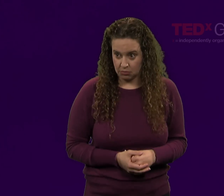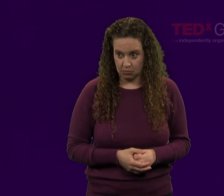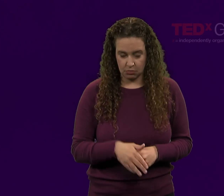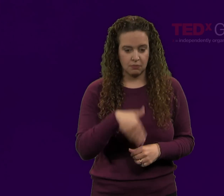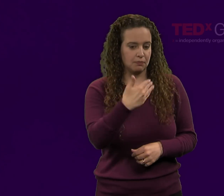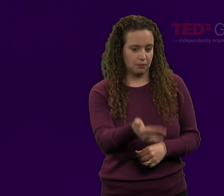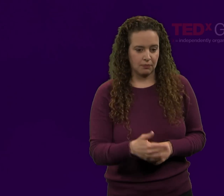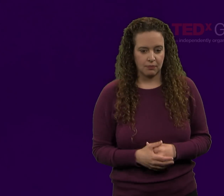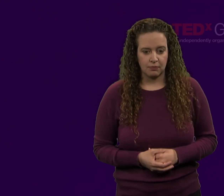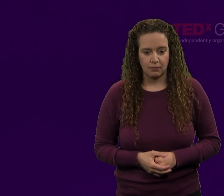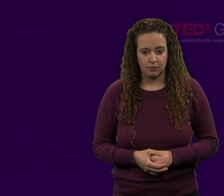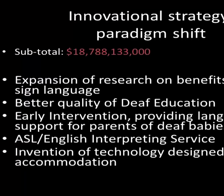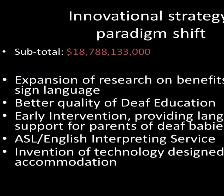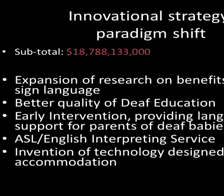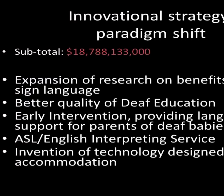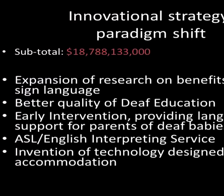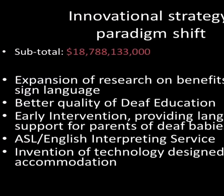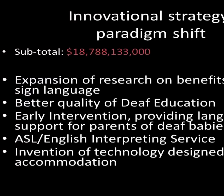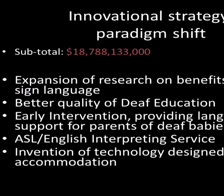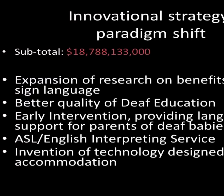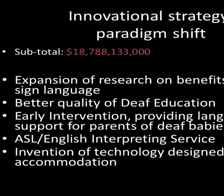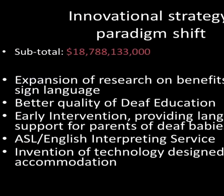where less funding could be spent with greater results.